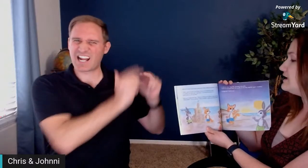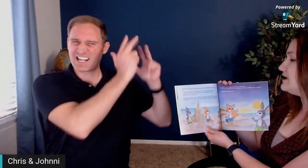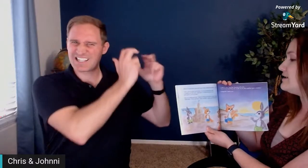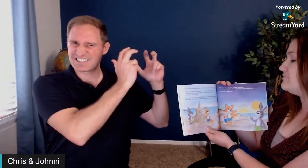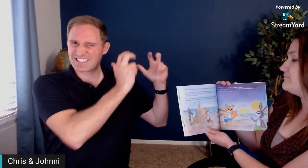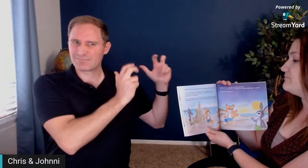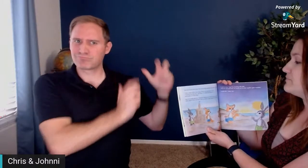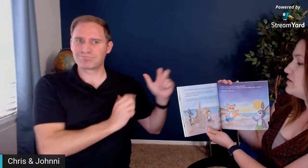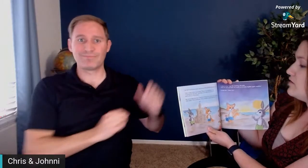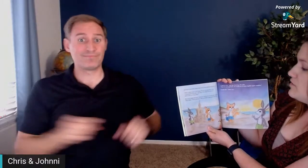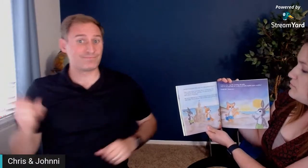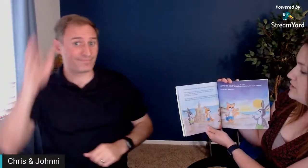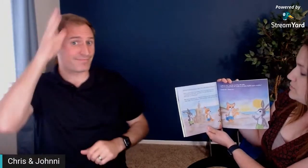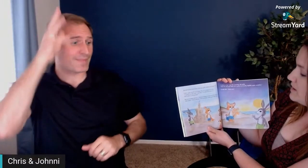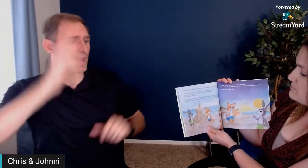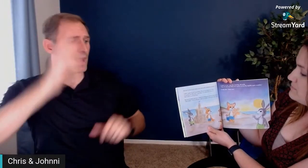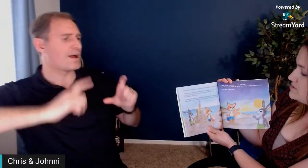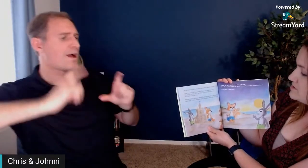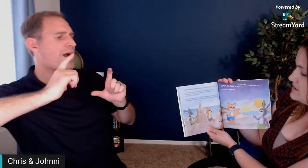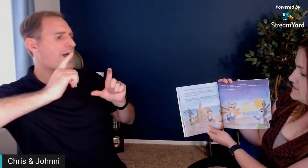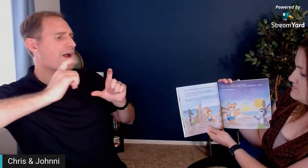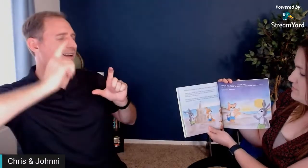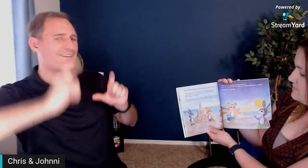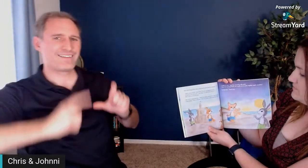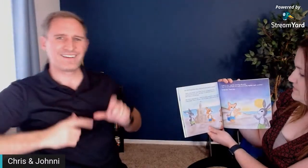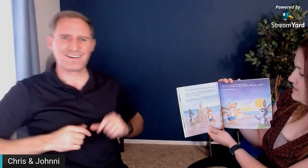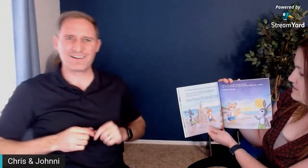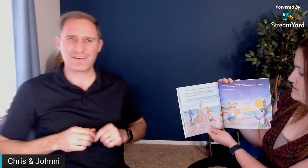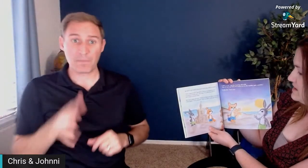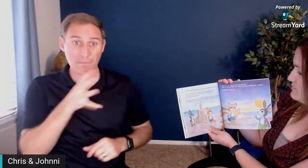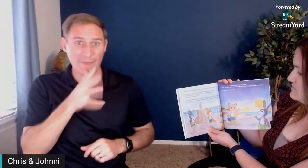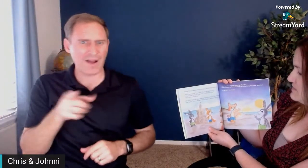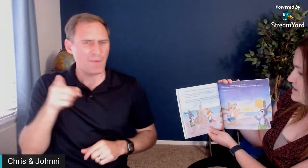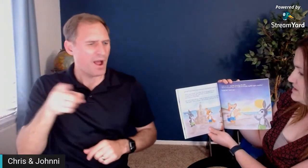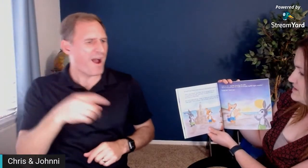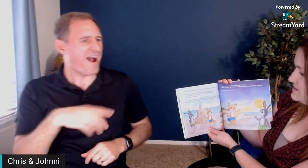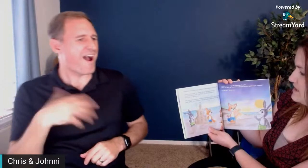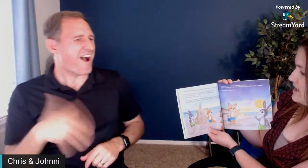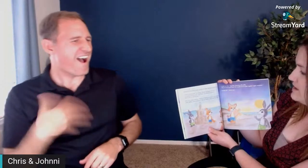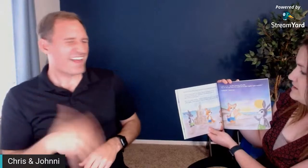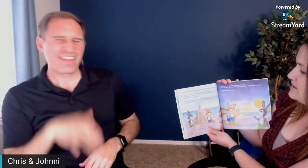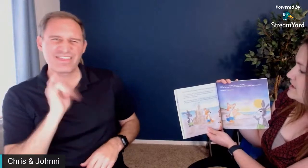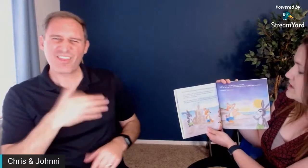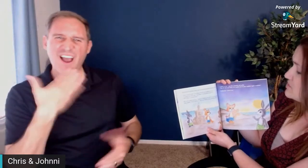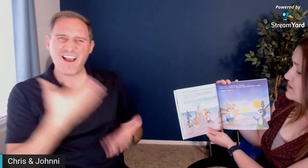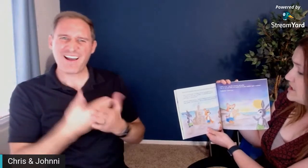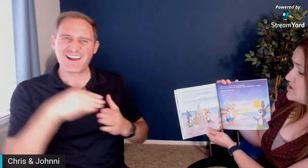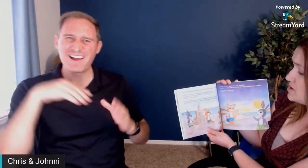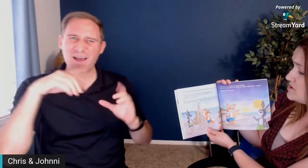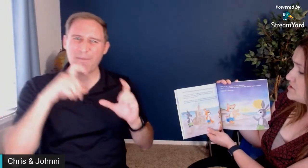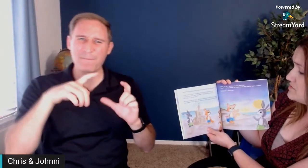click what a great picture says mama the sun was beginning to set it's going to get dark soon